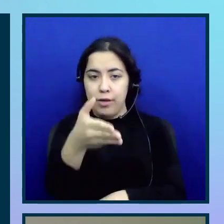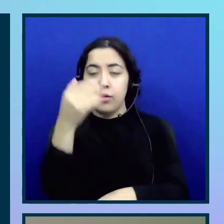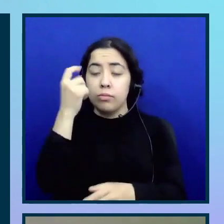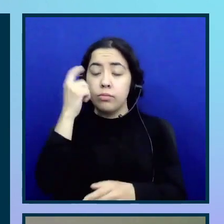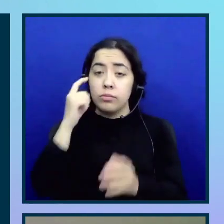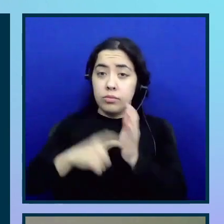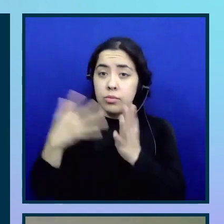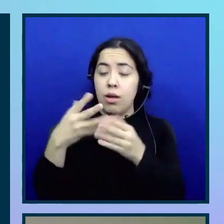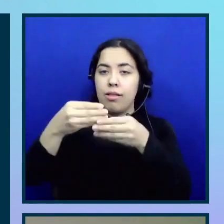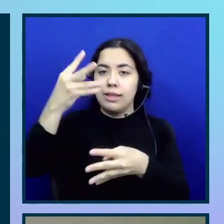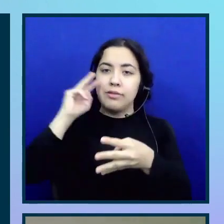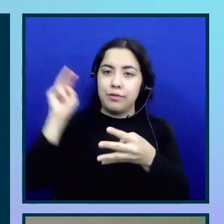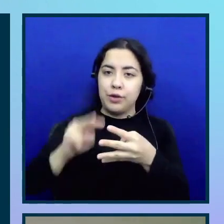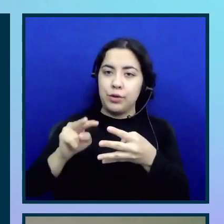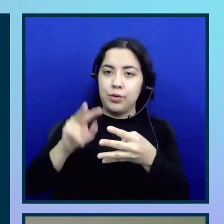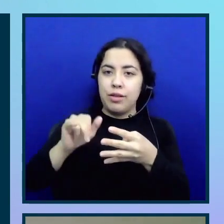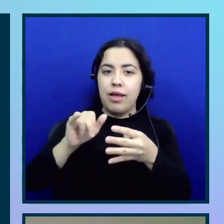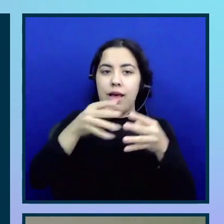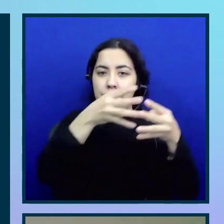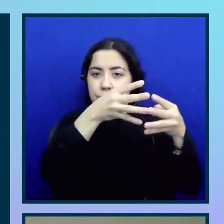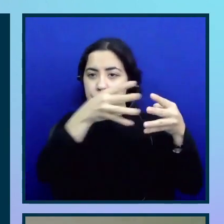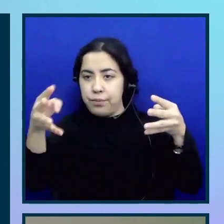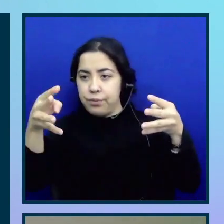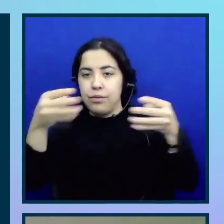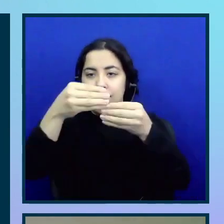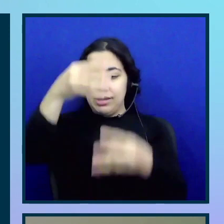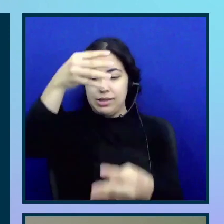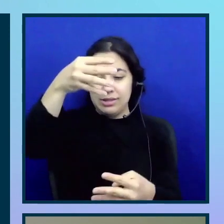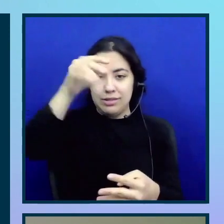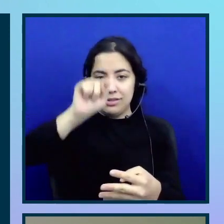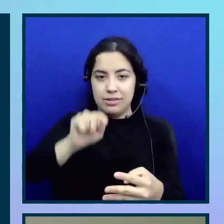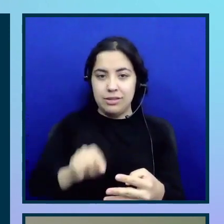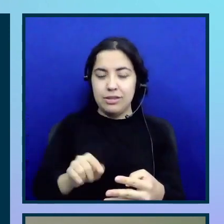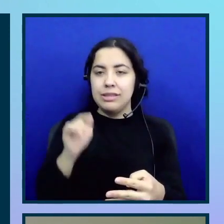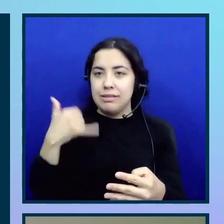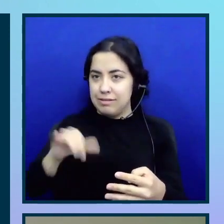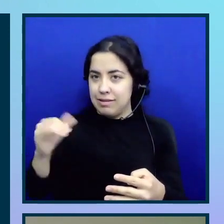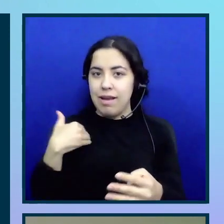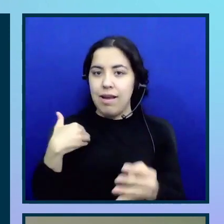the column view of finder is also a list view, where you still have individual column information